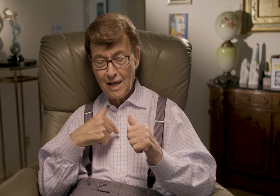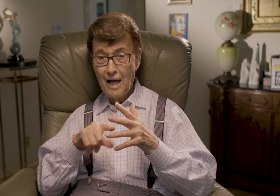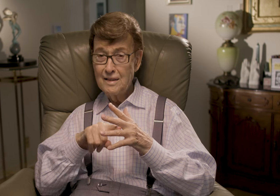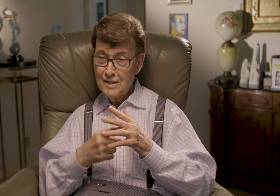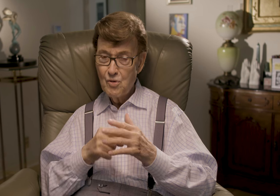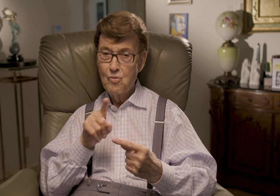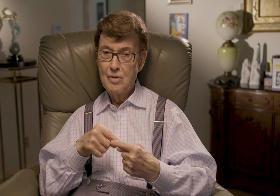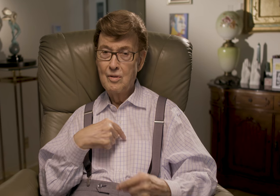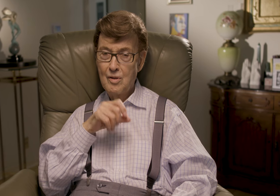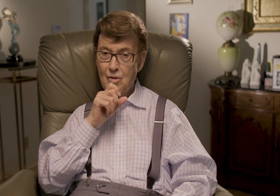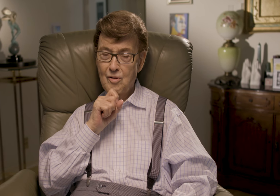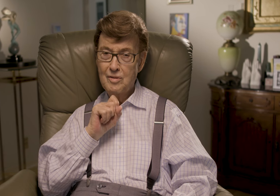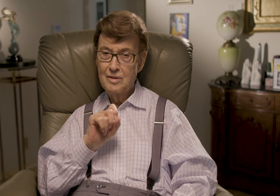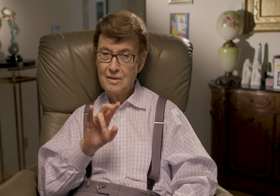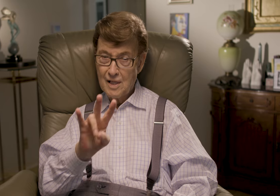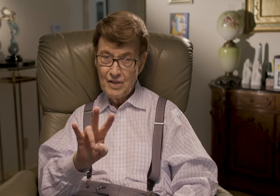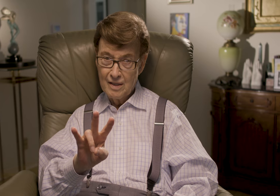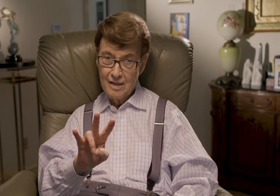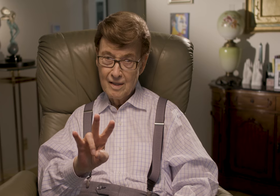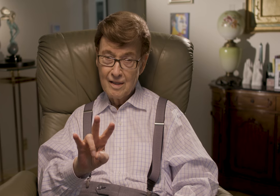I started when I was seven.